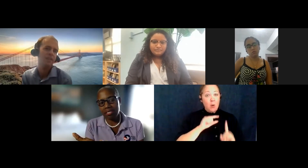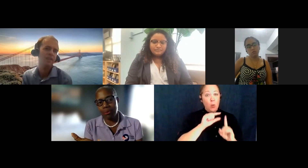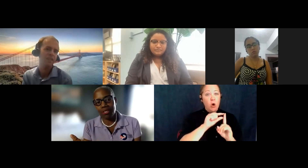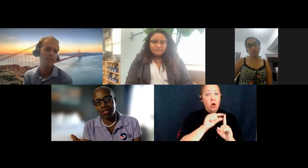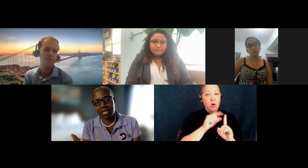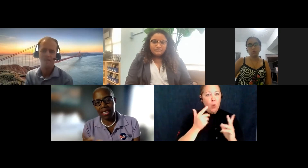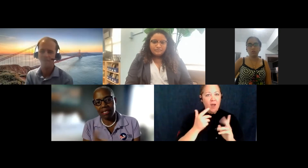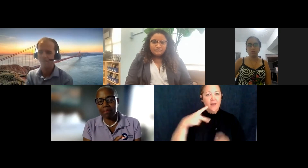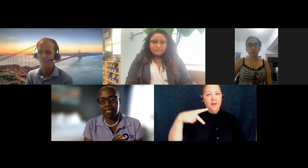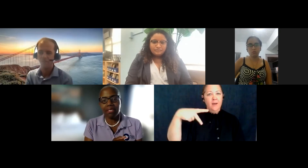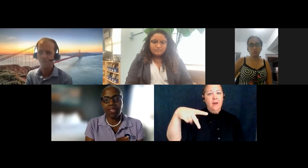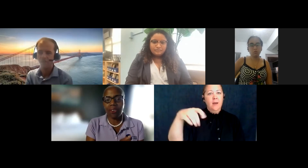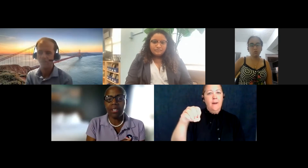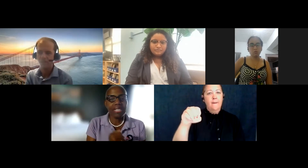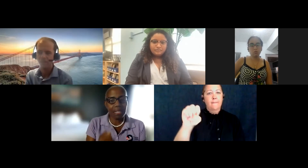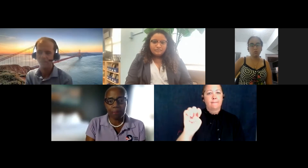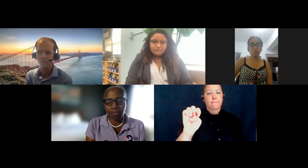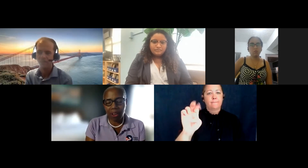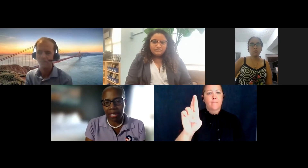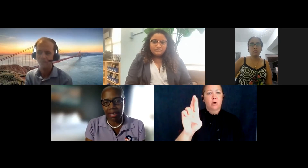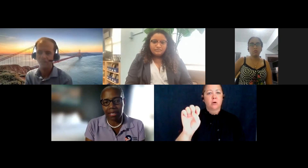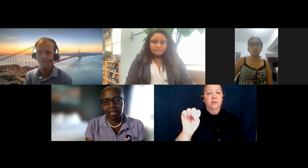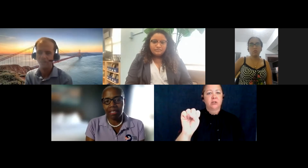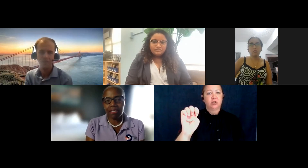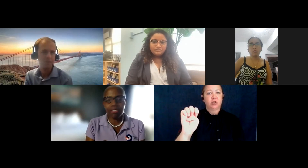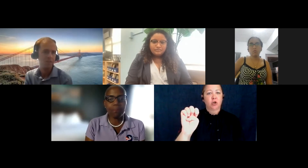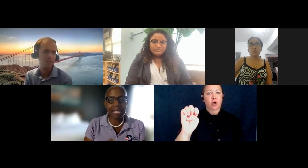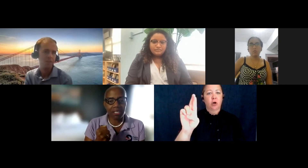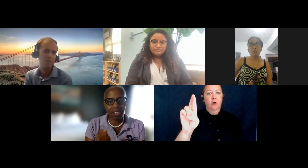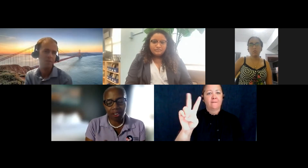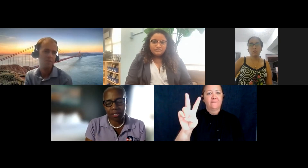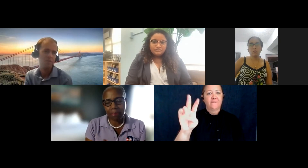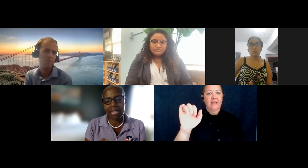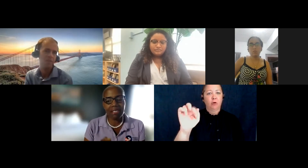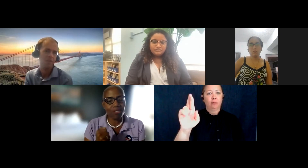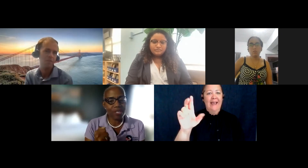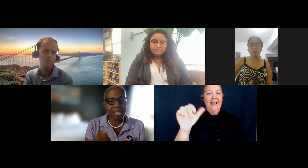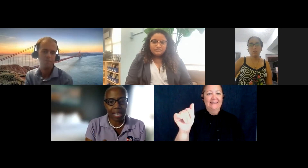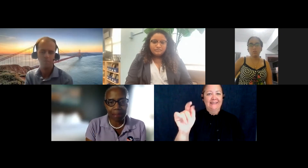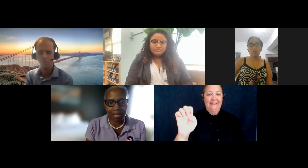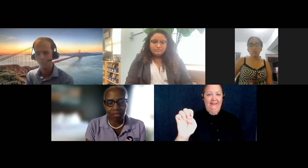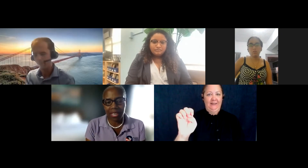what Doris said. Keep trying. You may get a “no”, you may get a door slammed in your face,